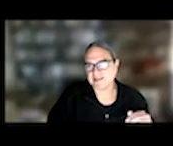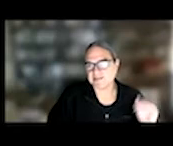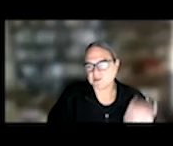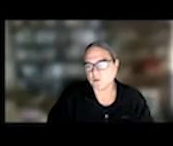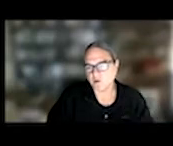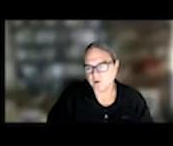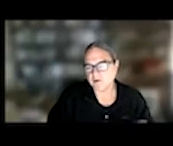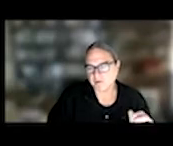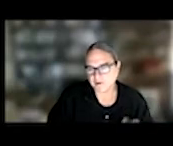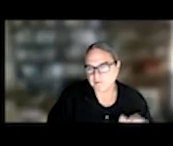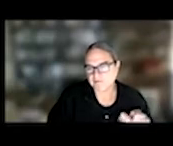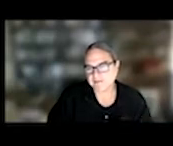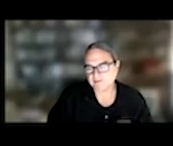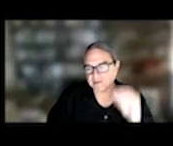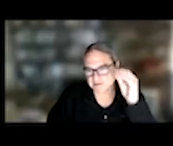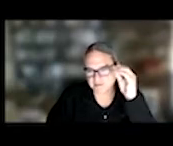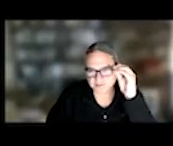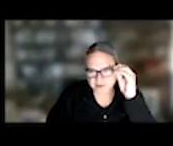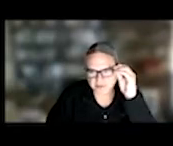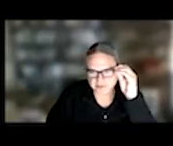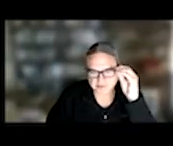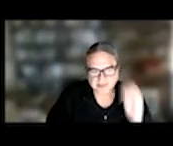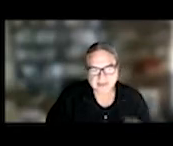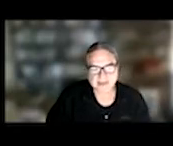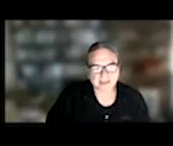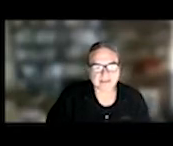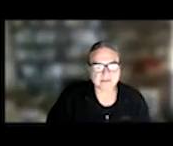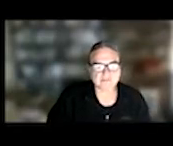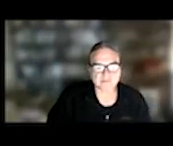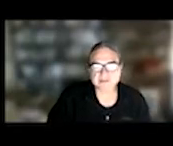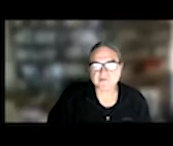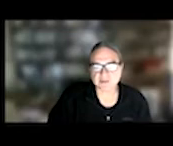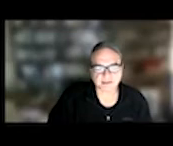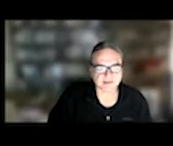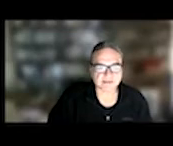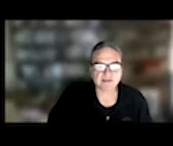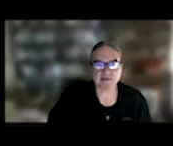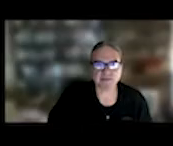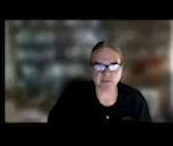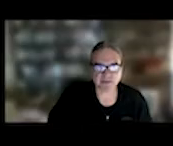Ace score or the number of adverse childhood experiences and risk for things like disability.